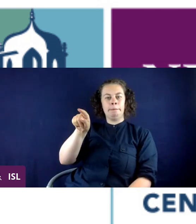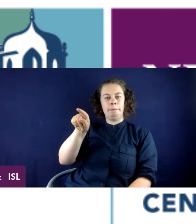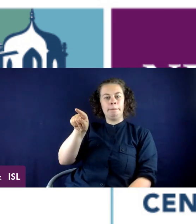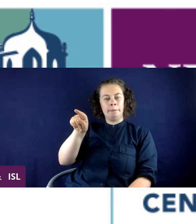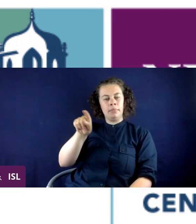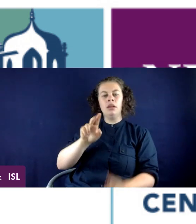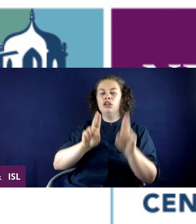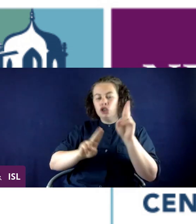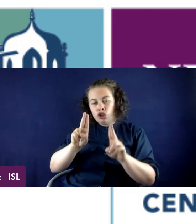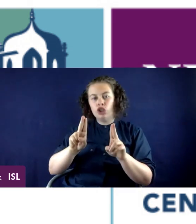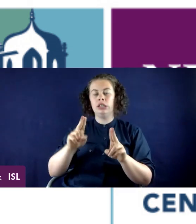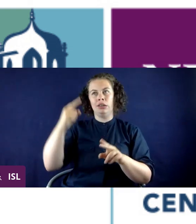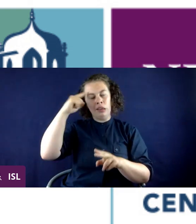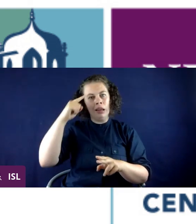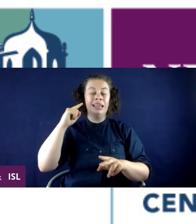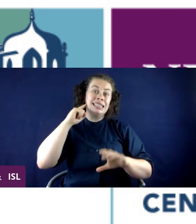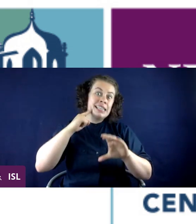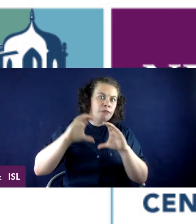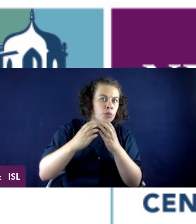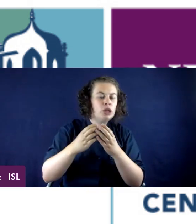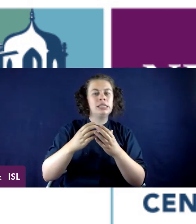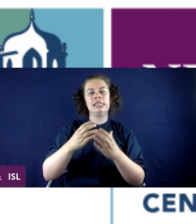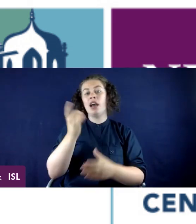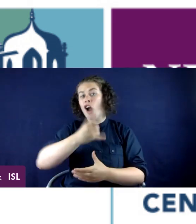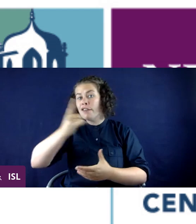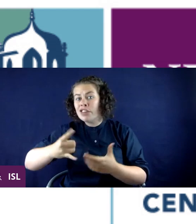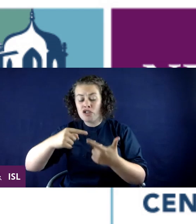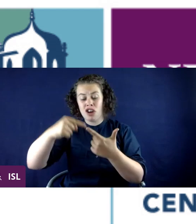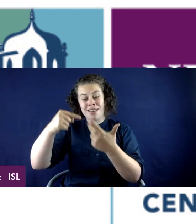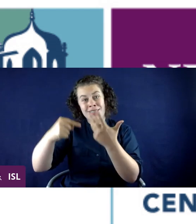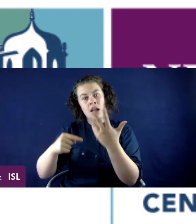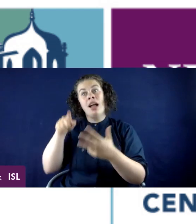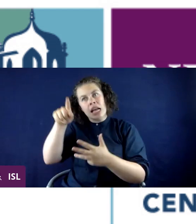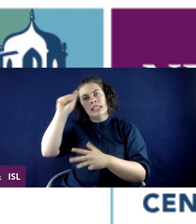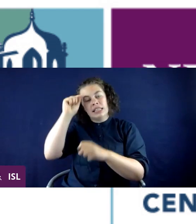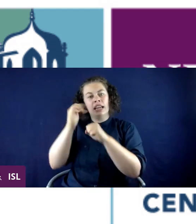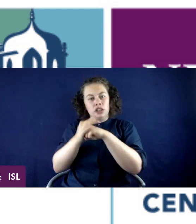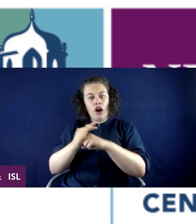deaf communities, hard of hearing communities, those with attention deficit disorder, blind